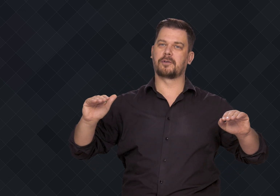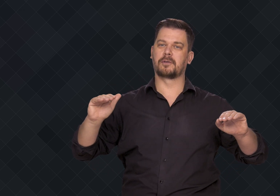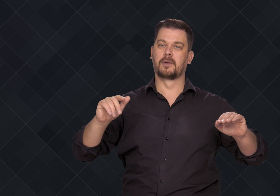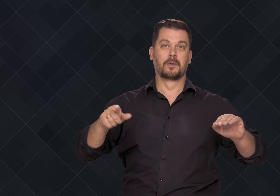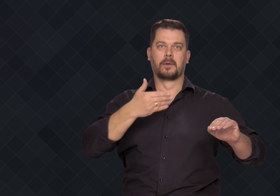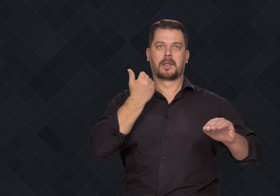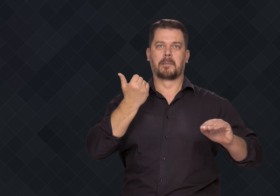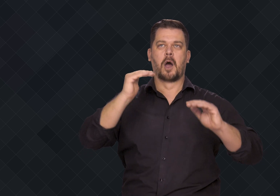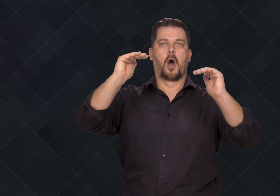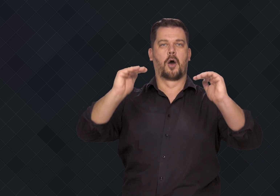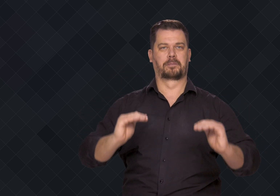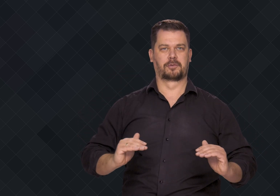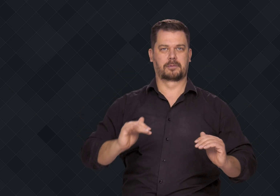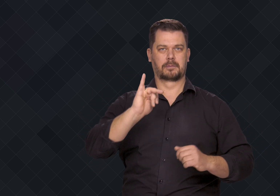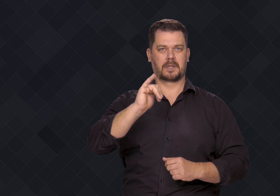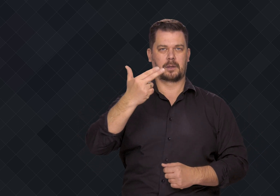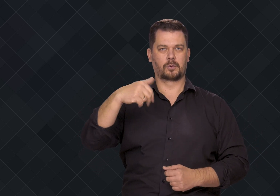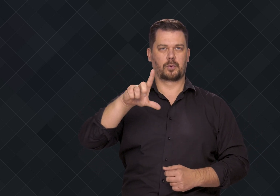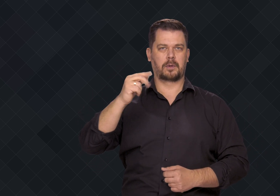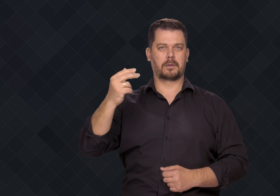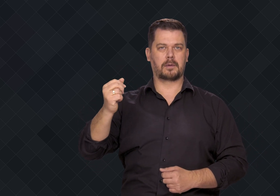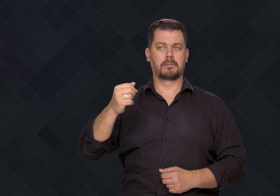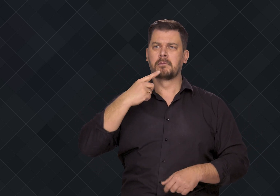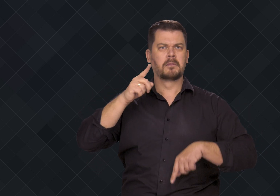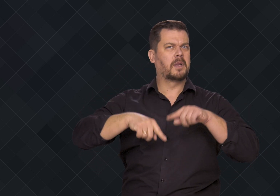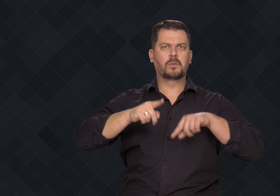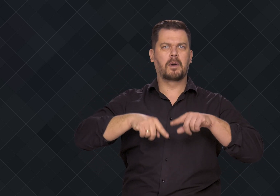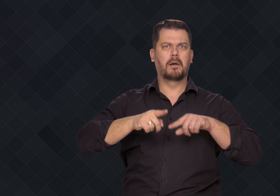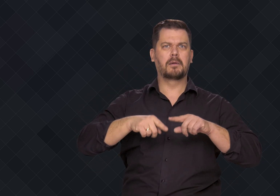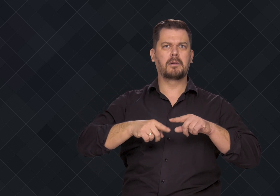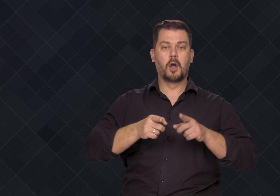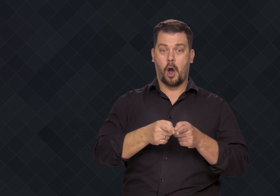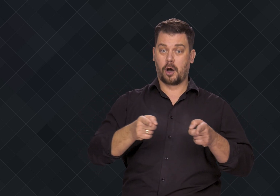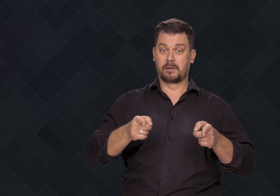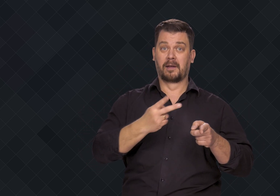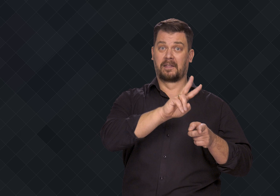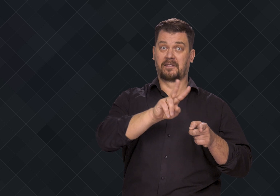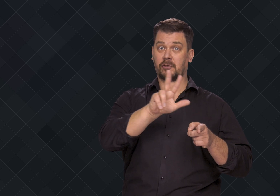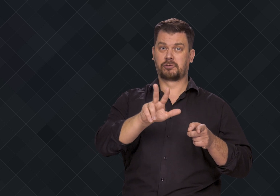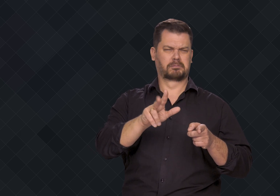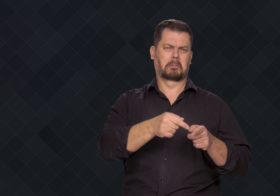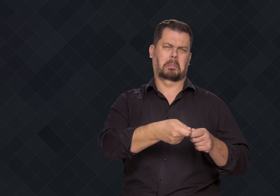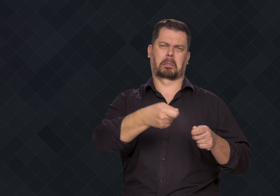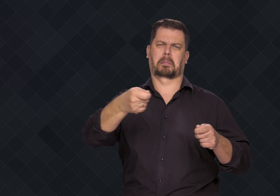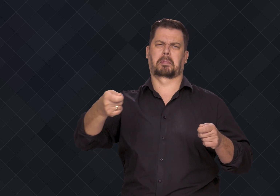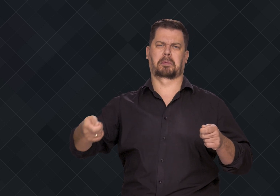Therefore, there's also no sudden drop, naturally extending the time between meals